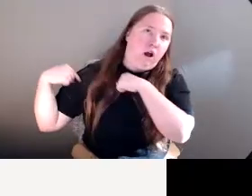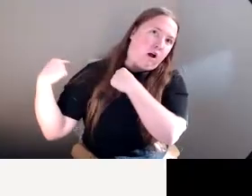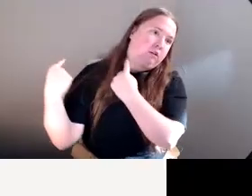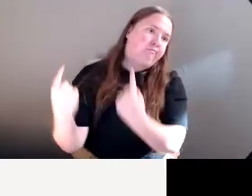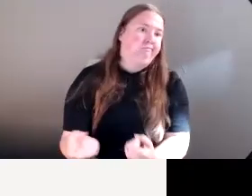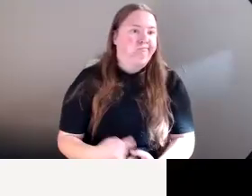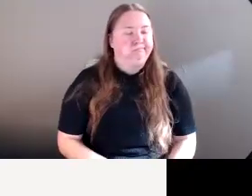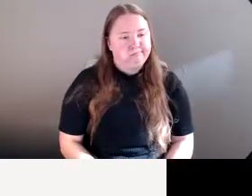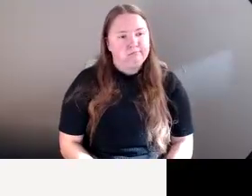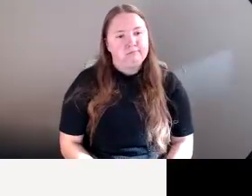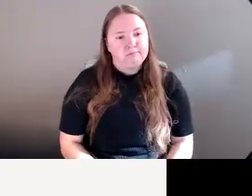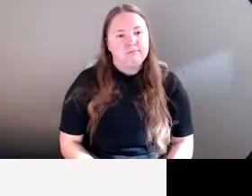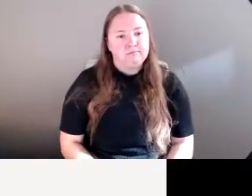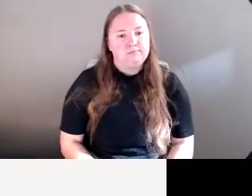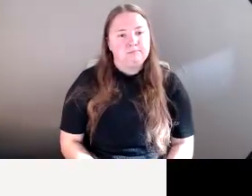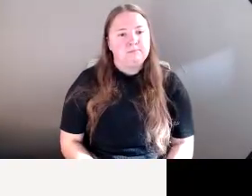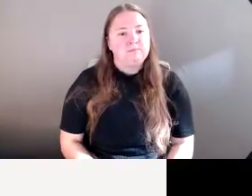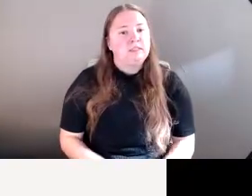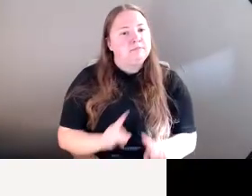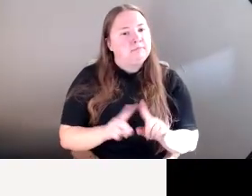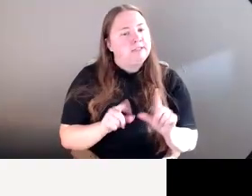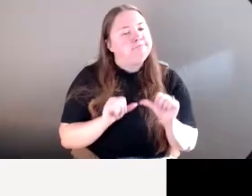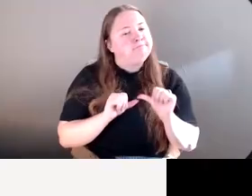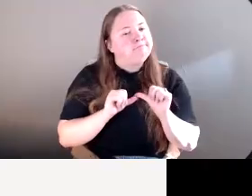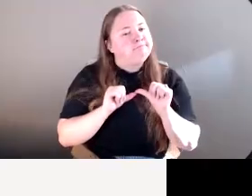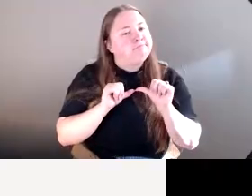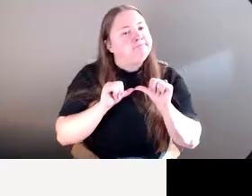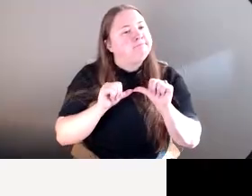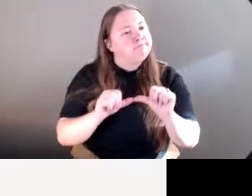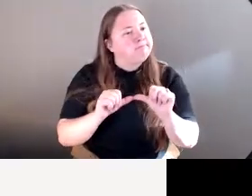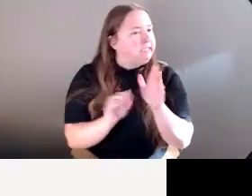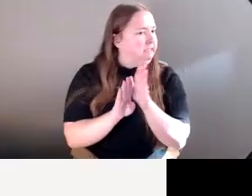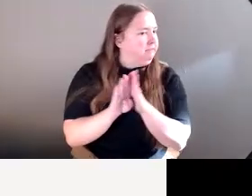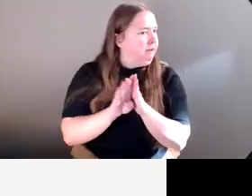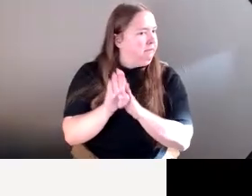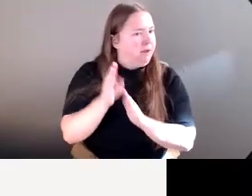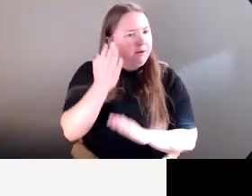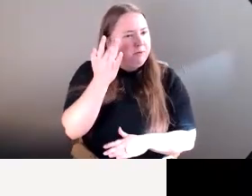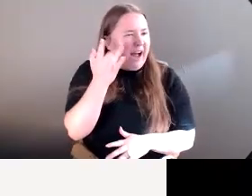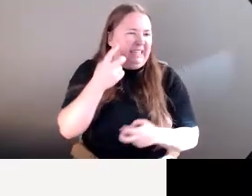but it, has continued to stay in development because of issues